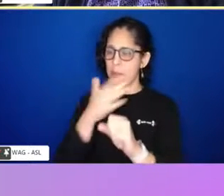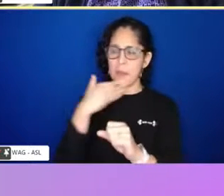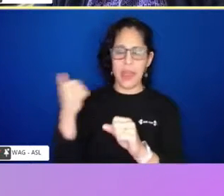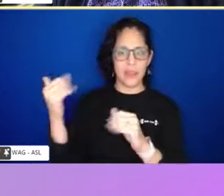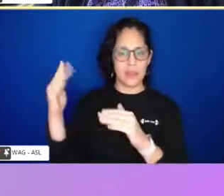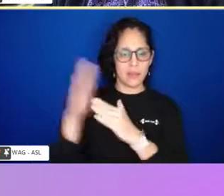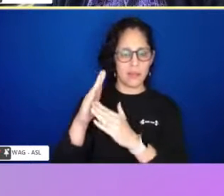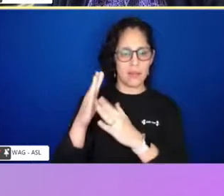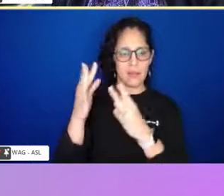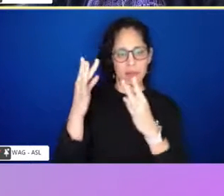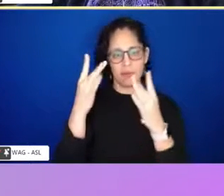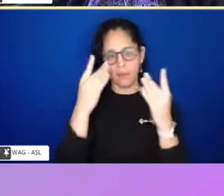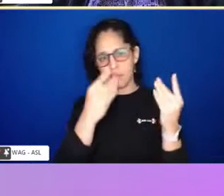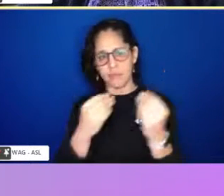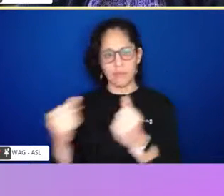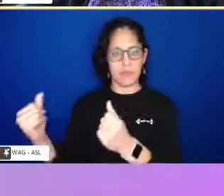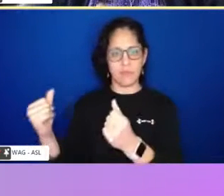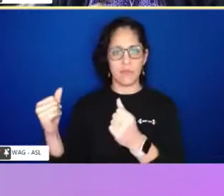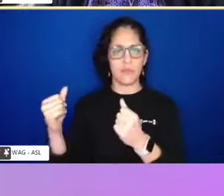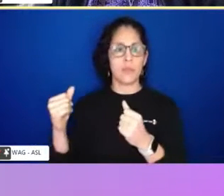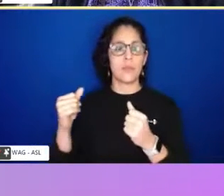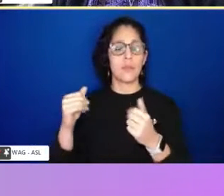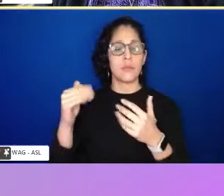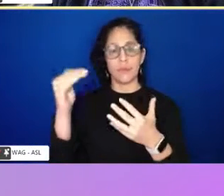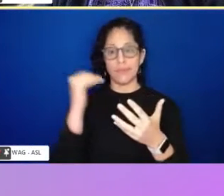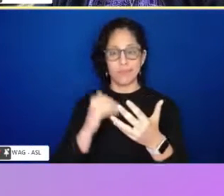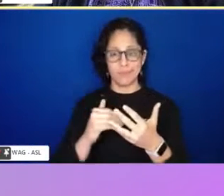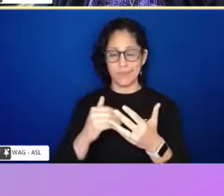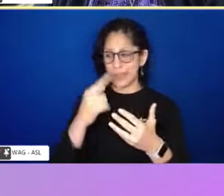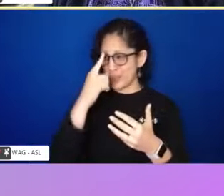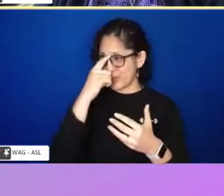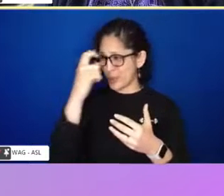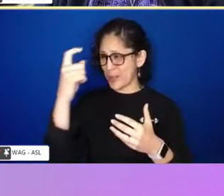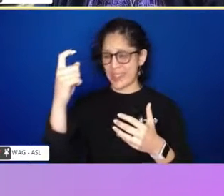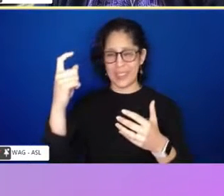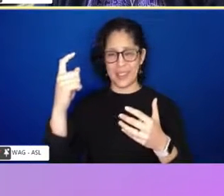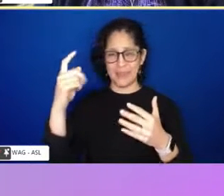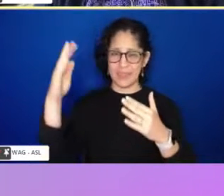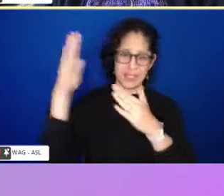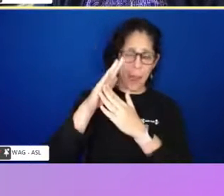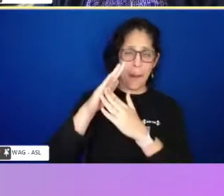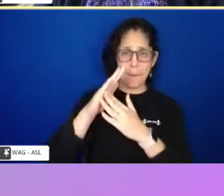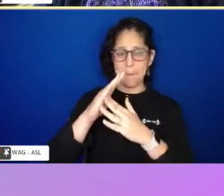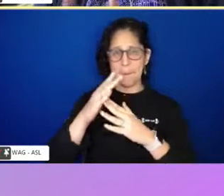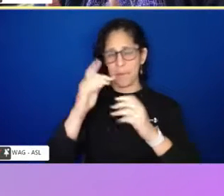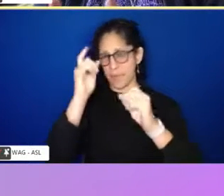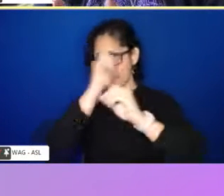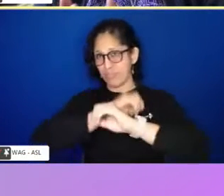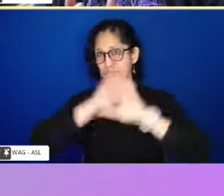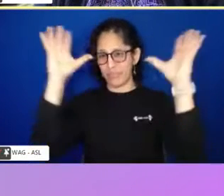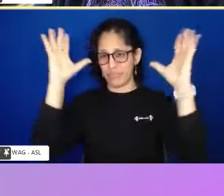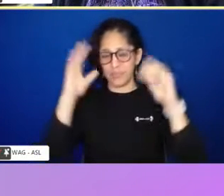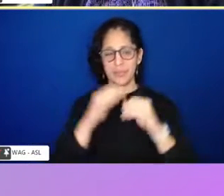at some tactical strategies for optimizing your design needs, and then we will start to dream big, and move into